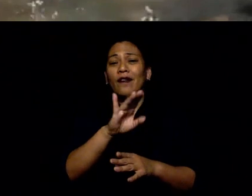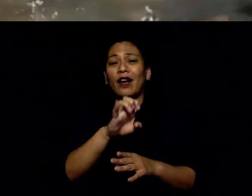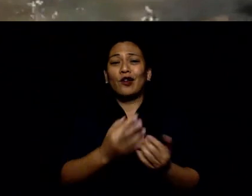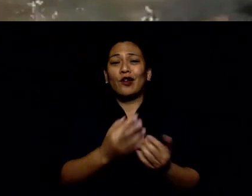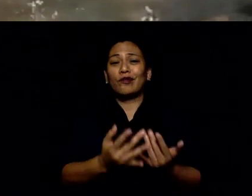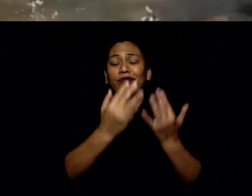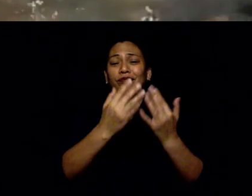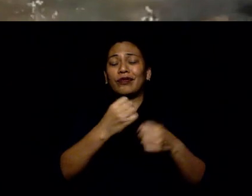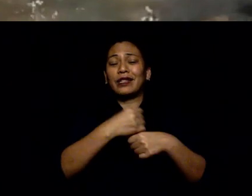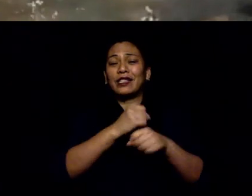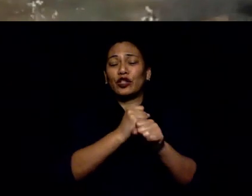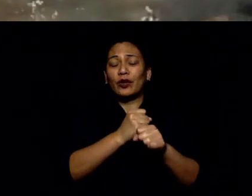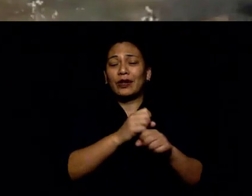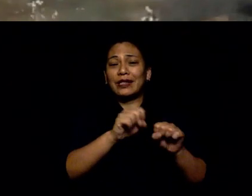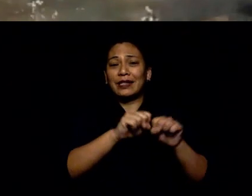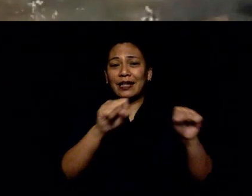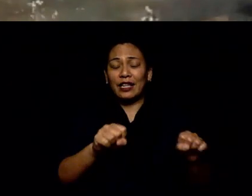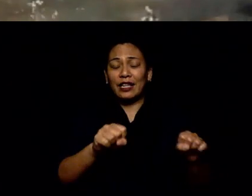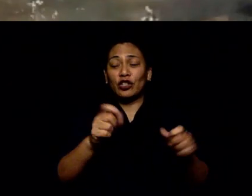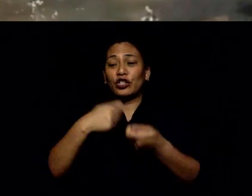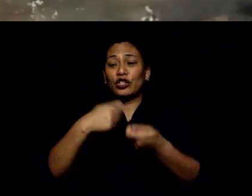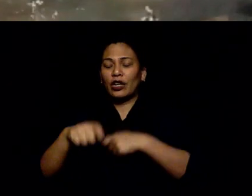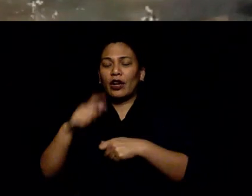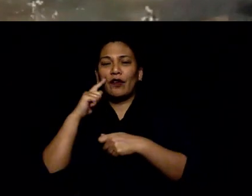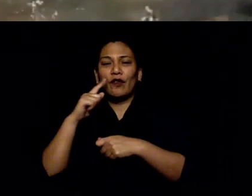them with wind turbine solar panels.